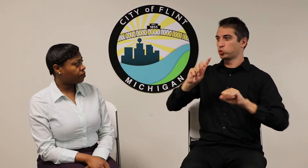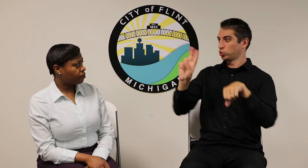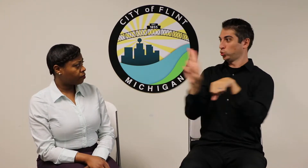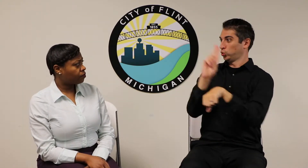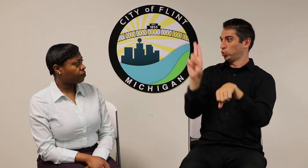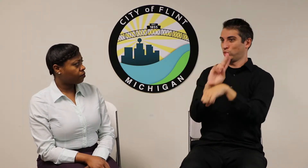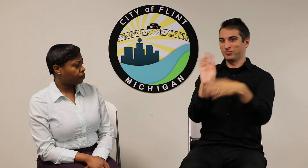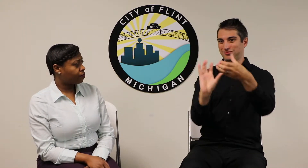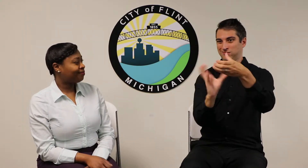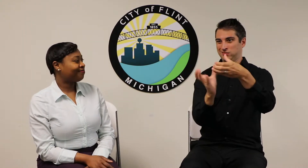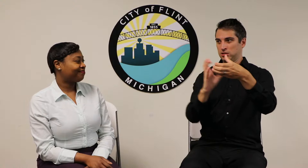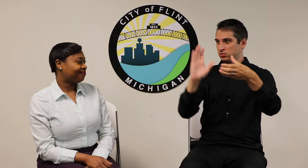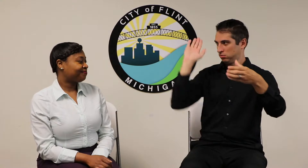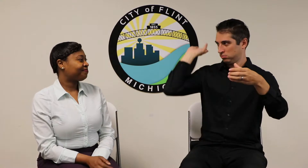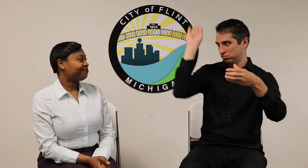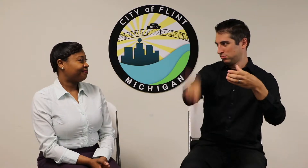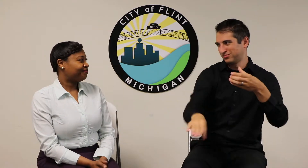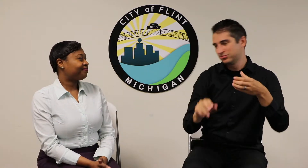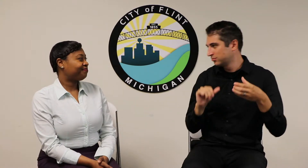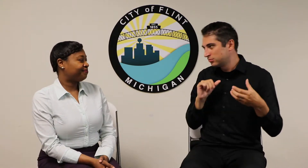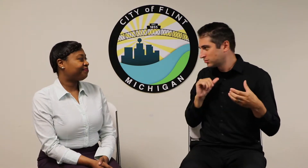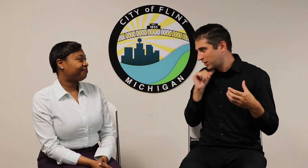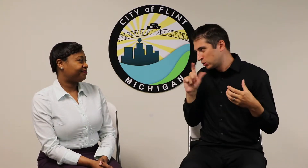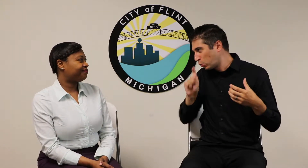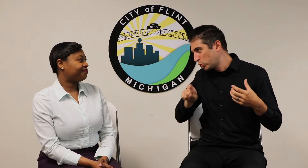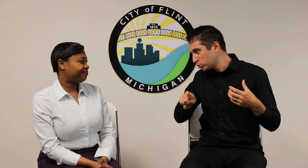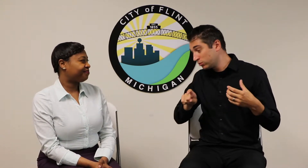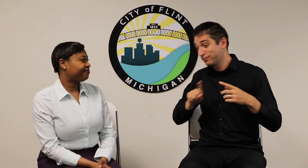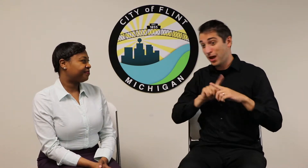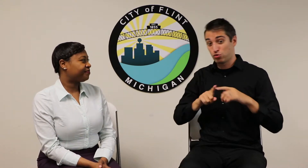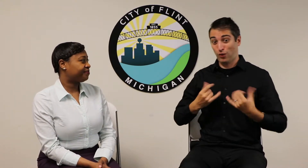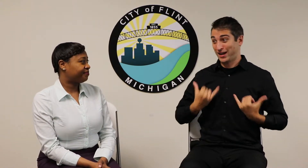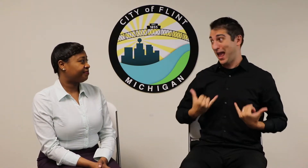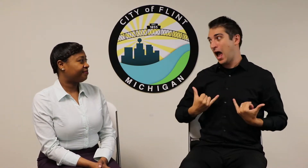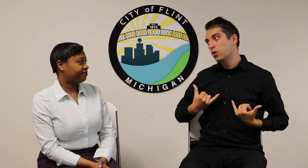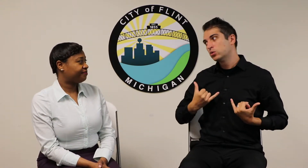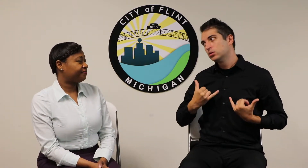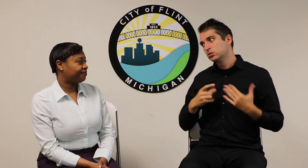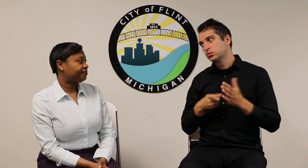of use all the time but they're necessary right now because of the lead.